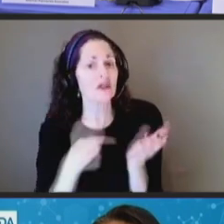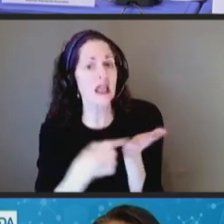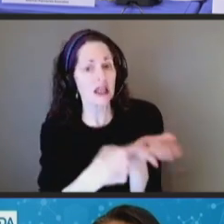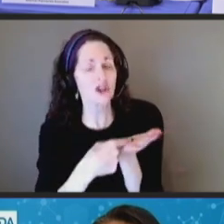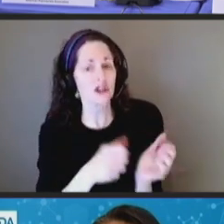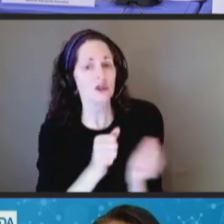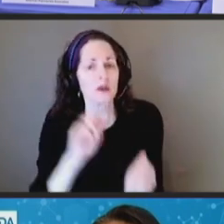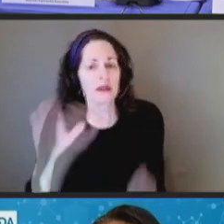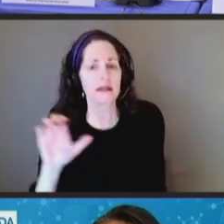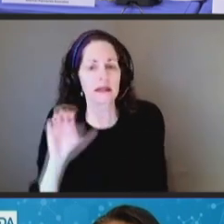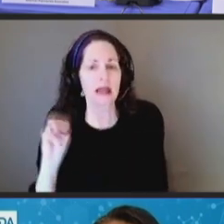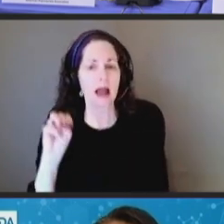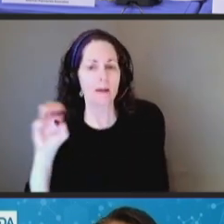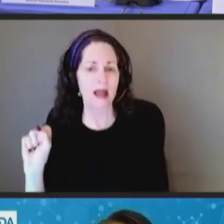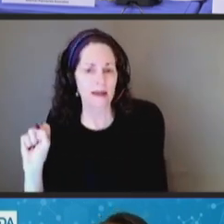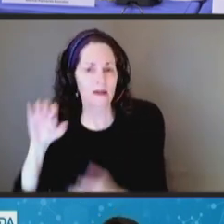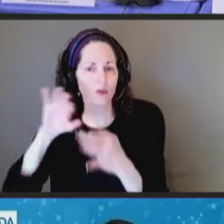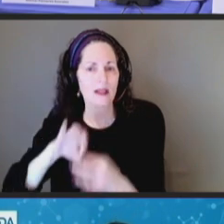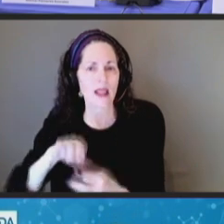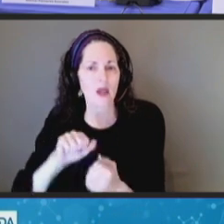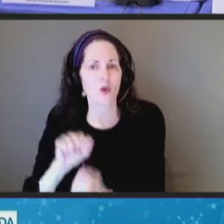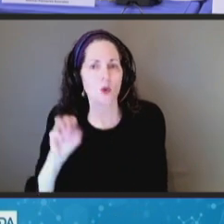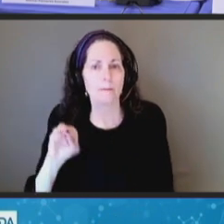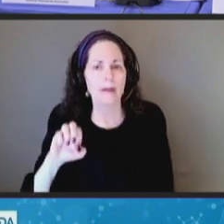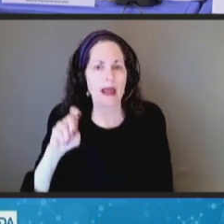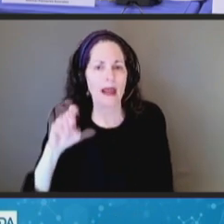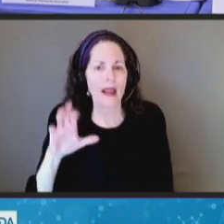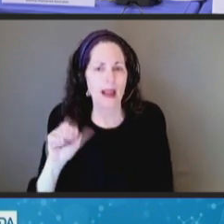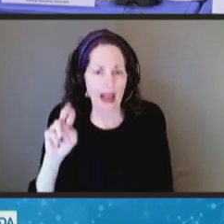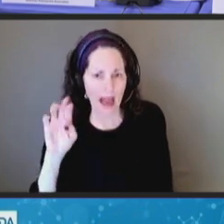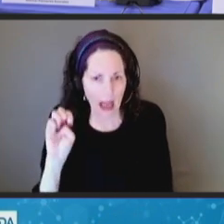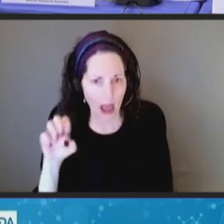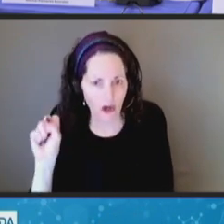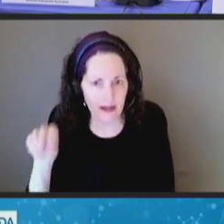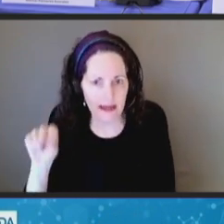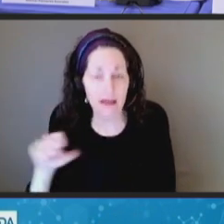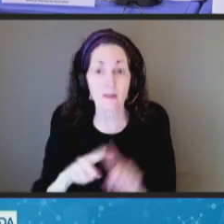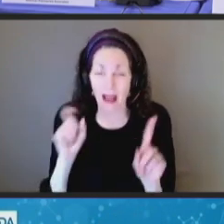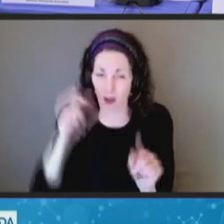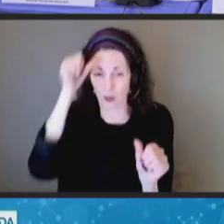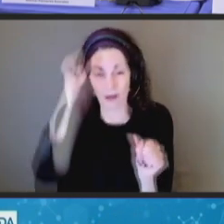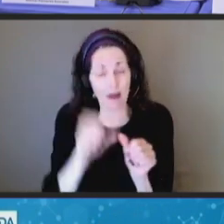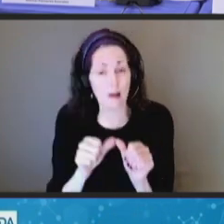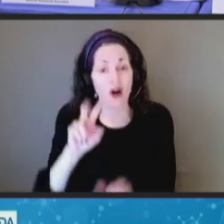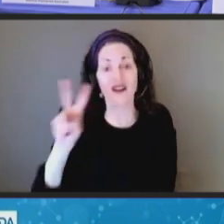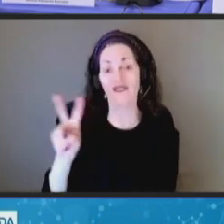data. I think the important thing to remember is VA is an actual healthcare provider. So,